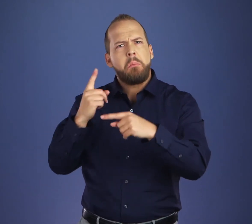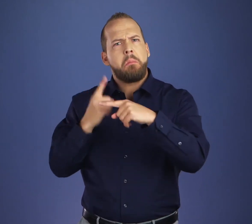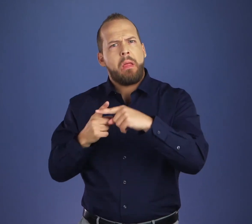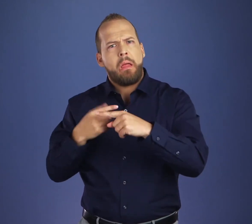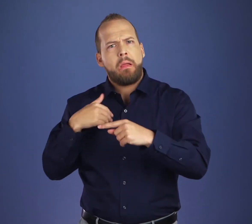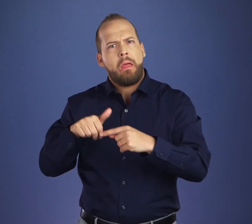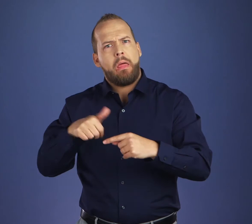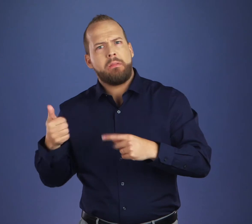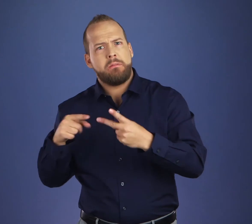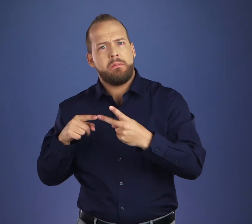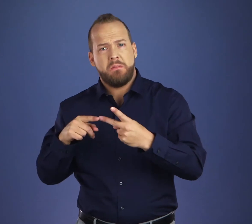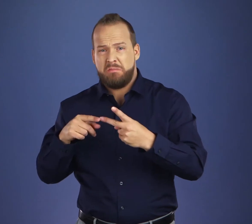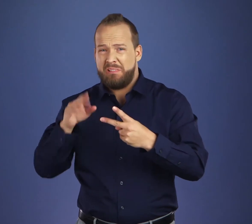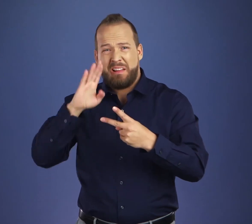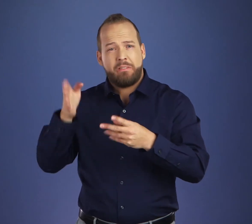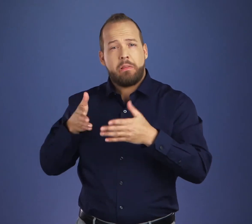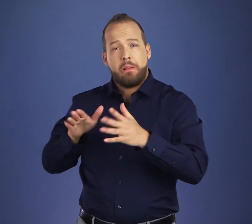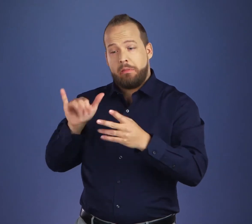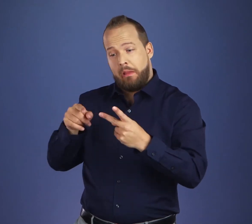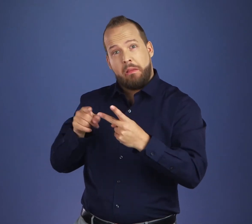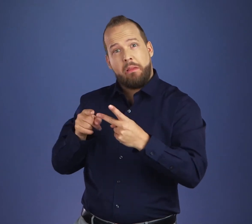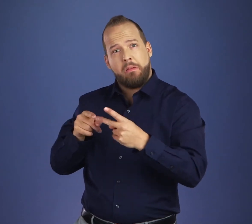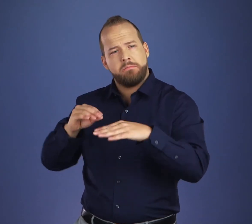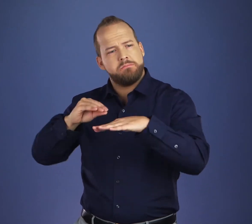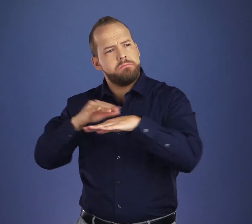Never did he trouble anyone with his other difficulty.